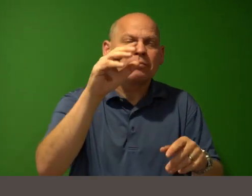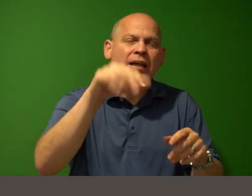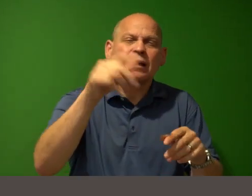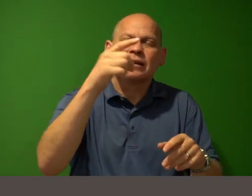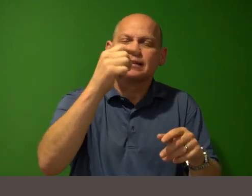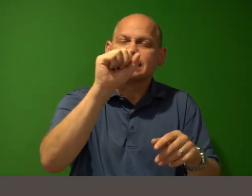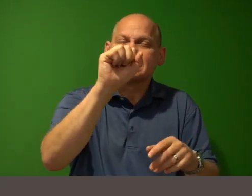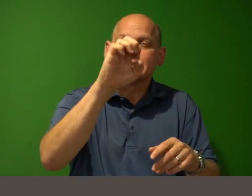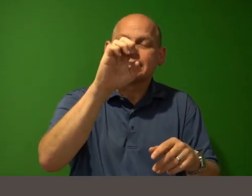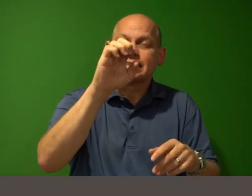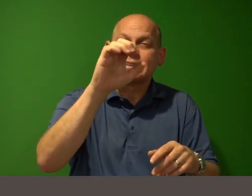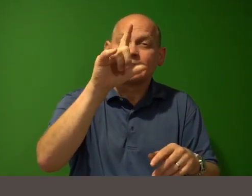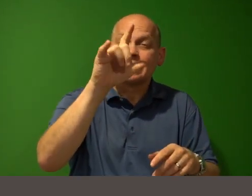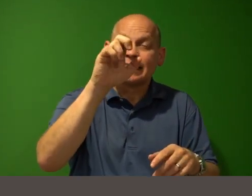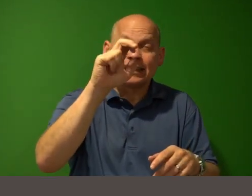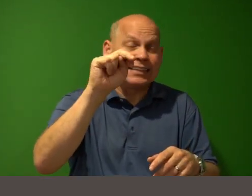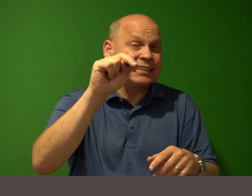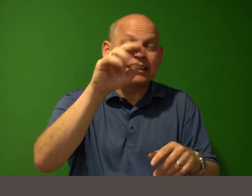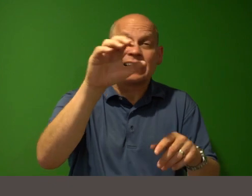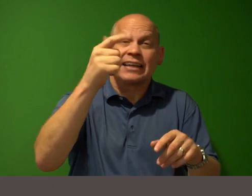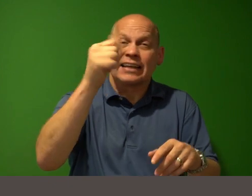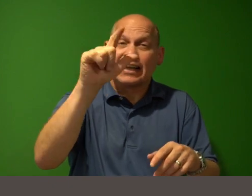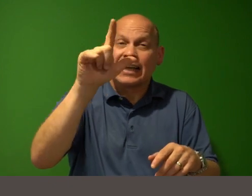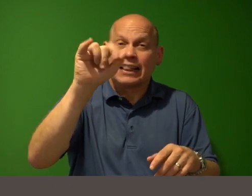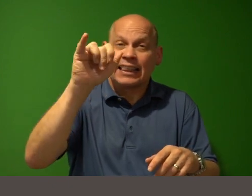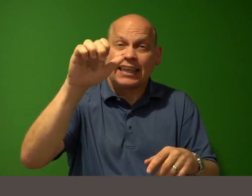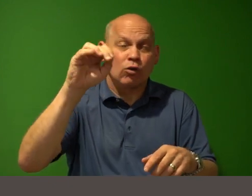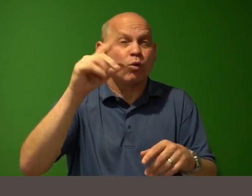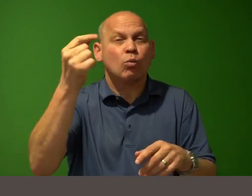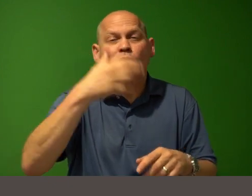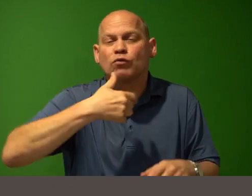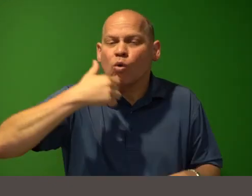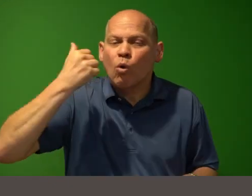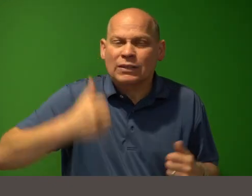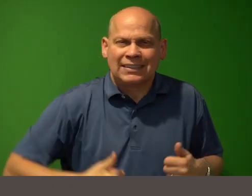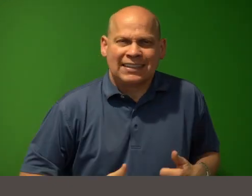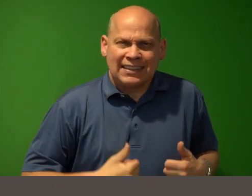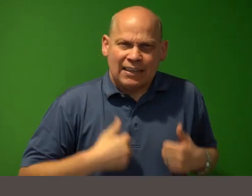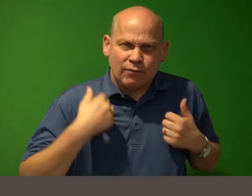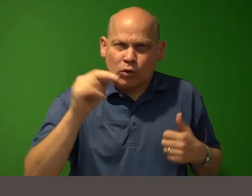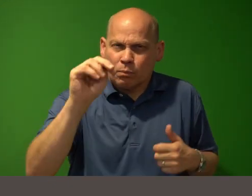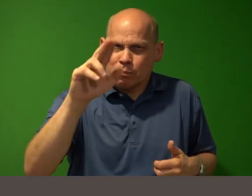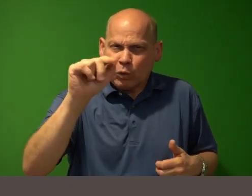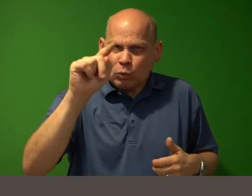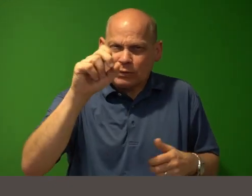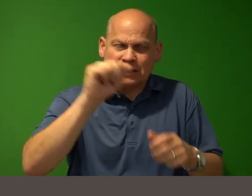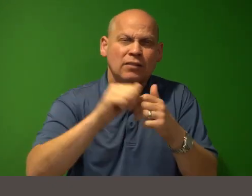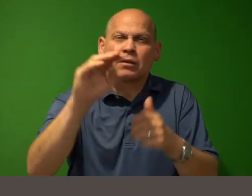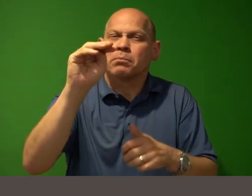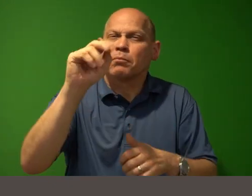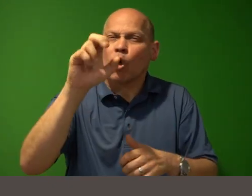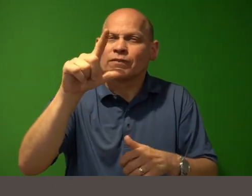She is one of the oldest living mutants in the Marvel Universe and she's a psychic vampire.